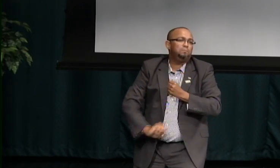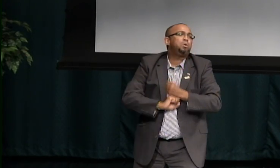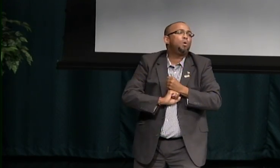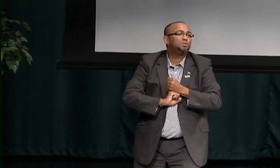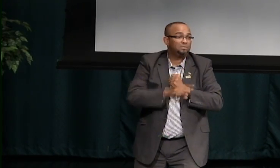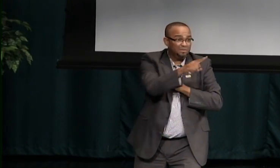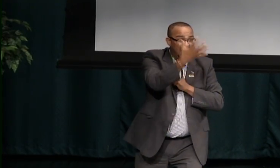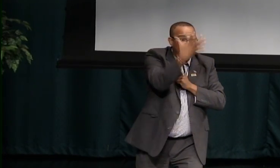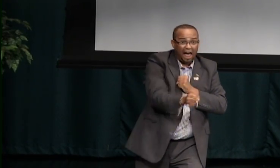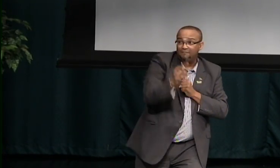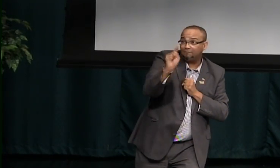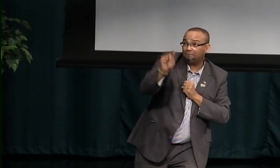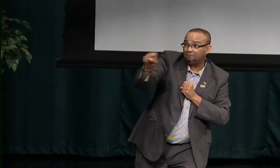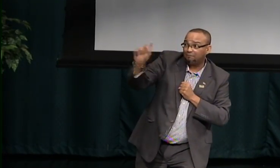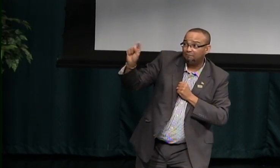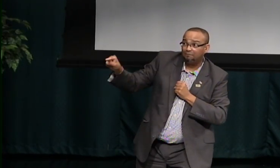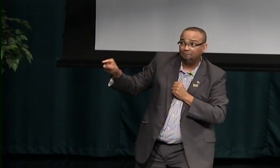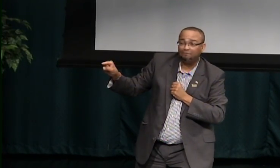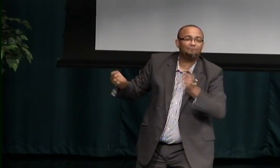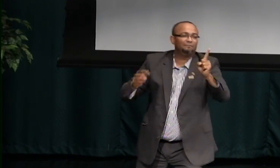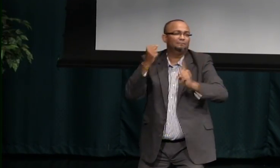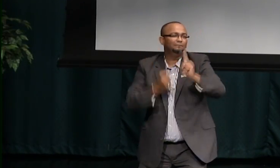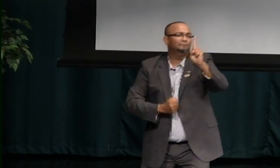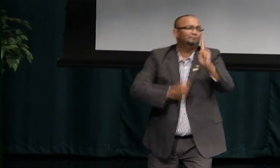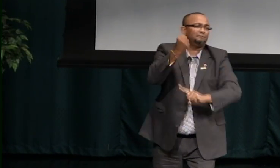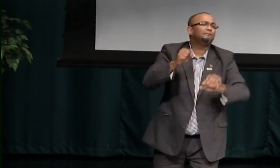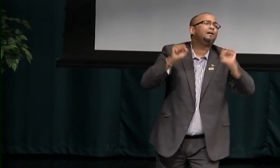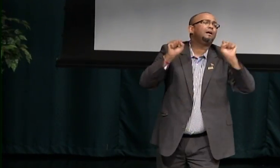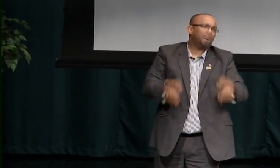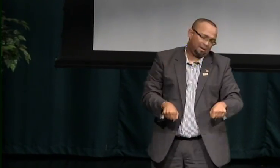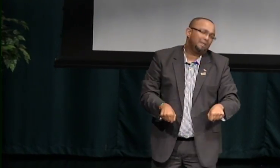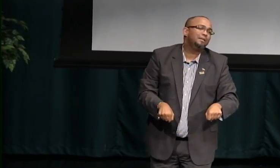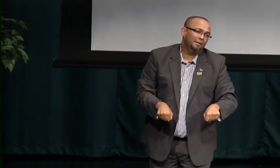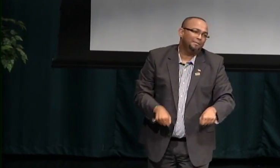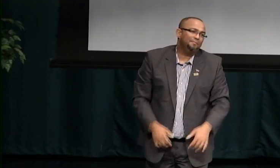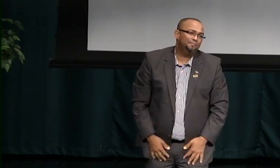People out there need to support us in the work.